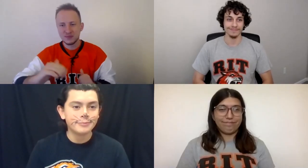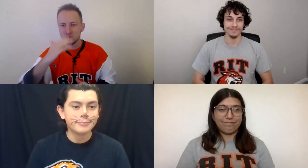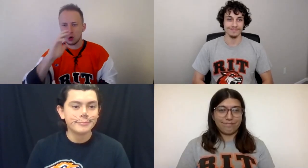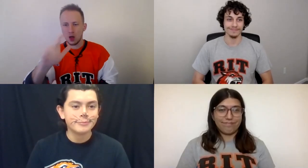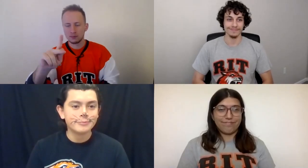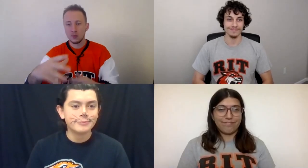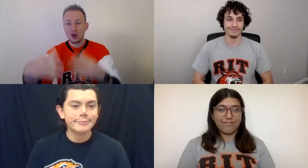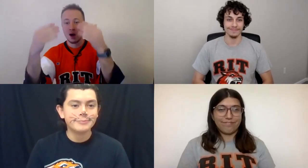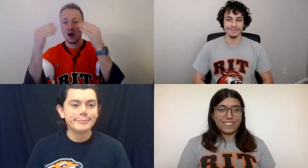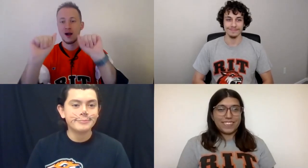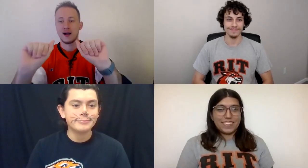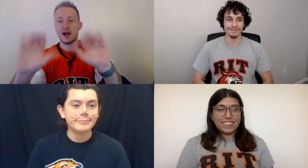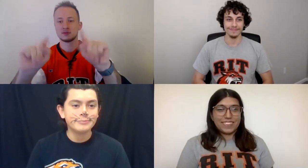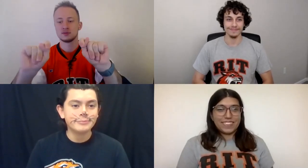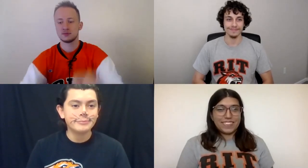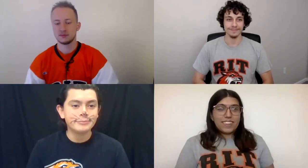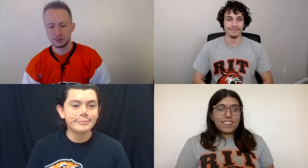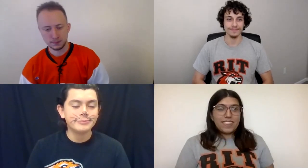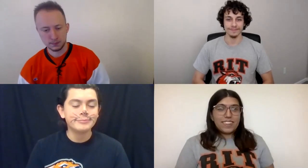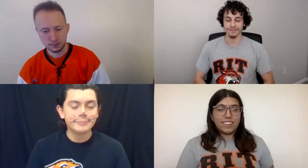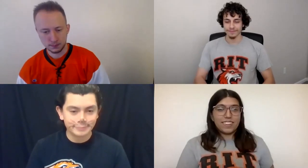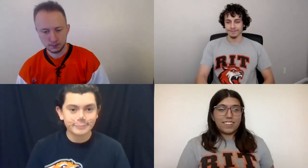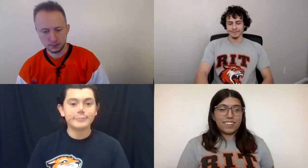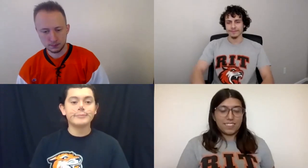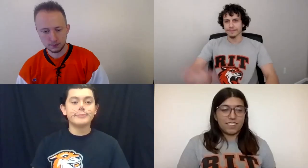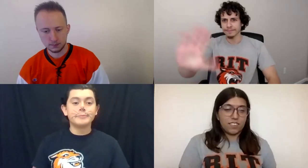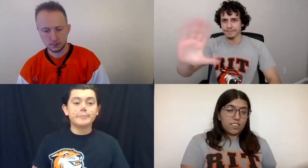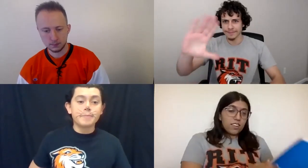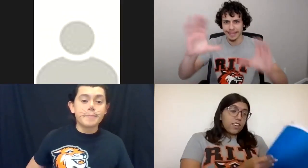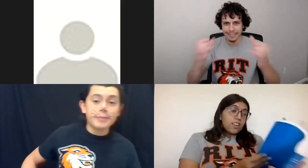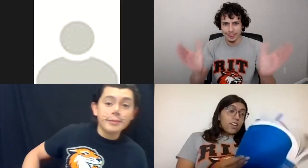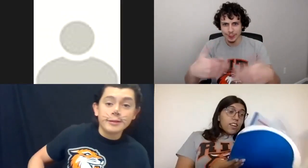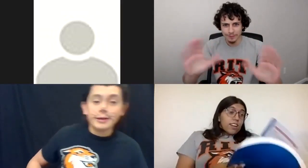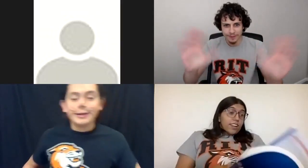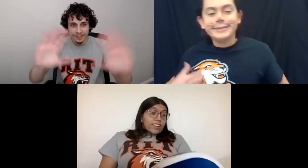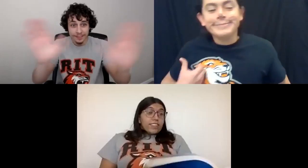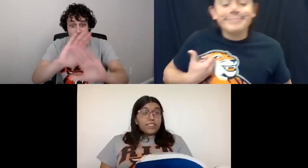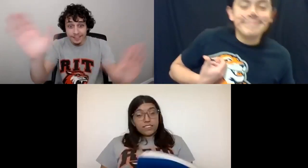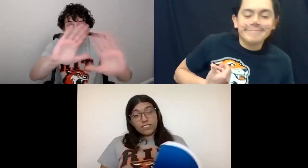Matt: Good luck. Get to acting! Vladimir: Hello, class. Class!